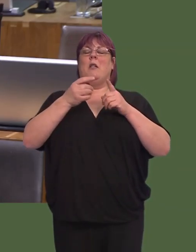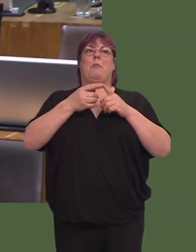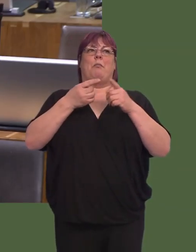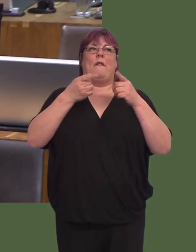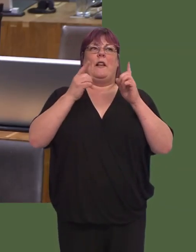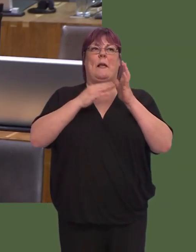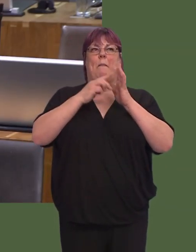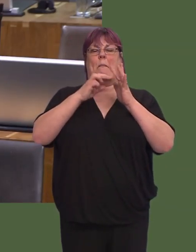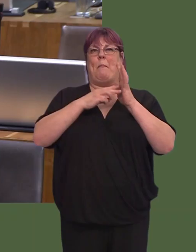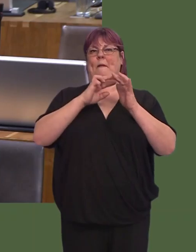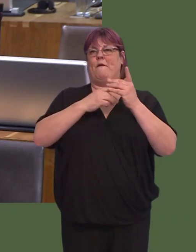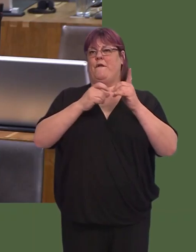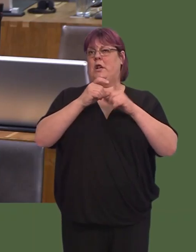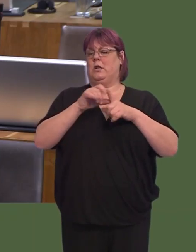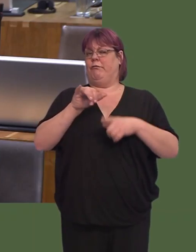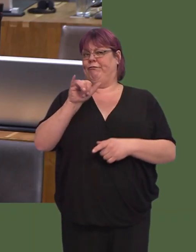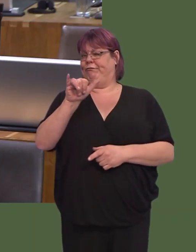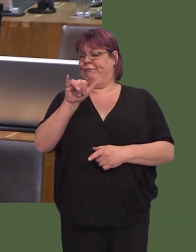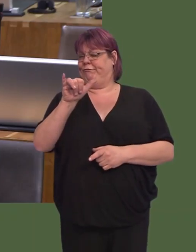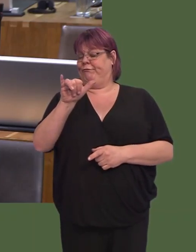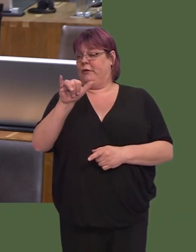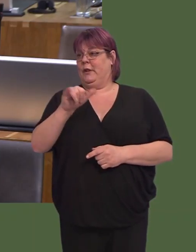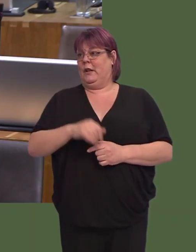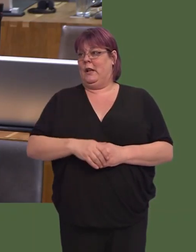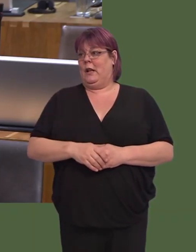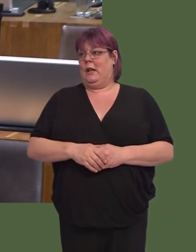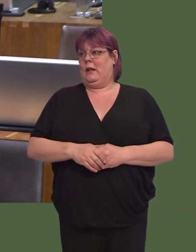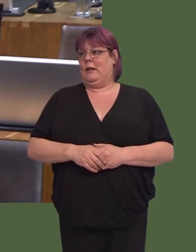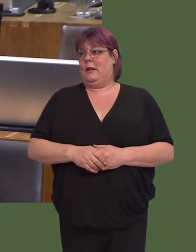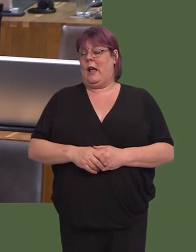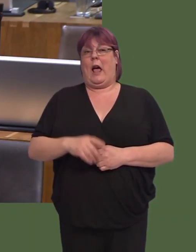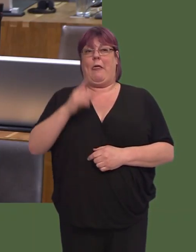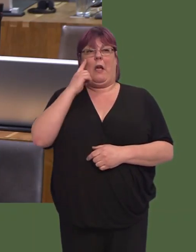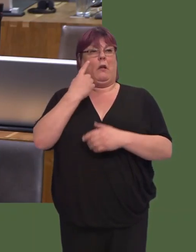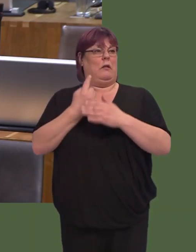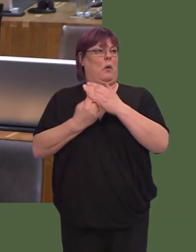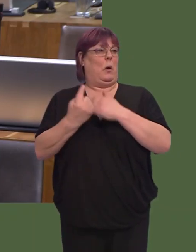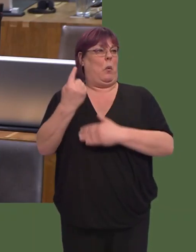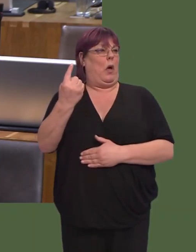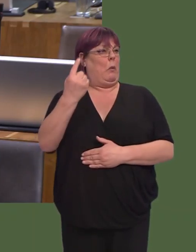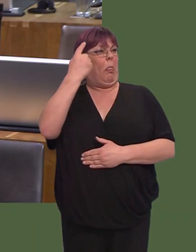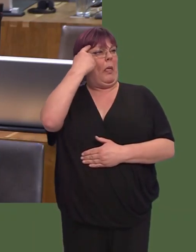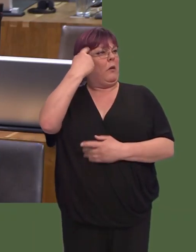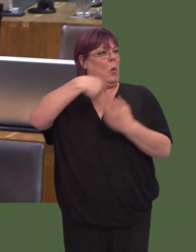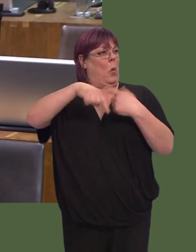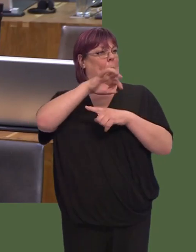Actually, in fact, I think he is entirely alone in his analysis of Welsh economic prospects